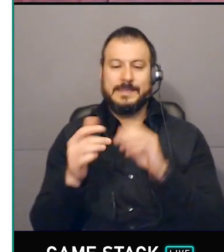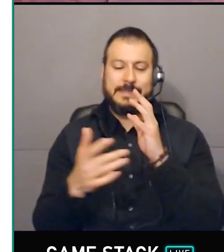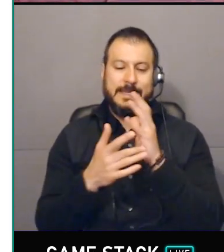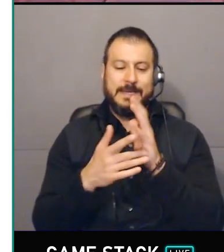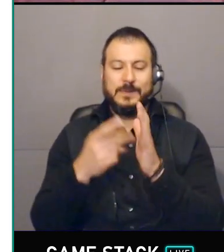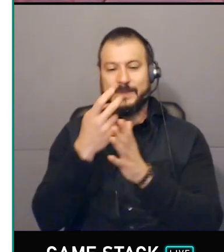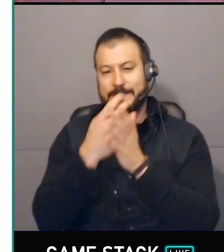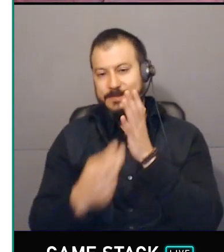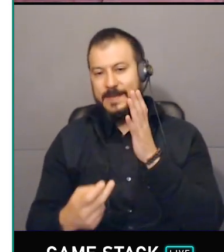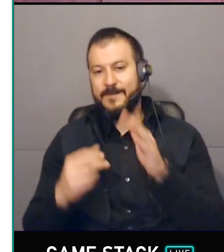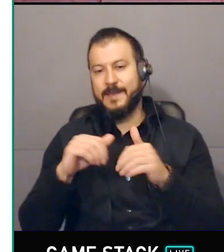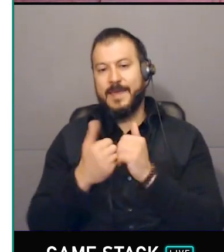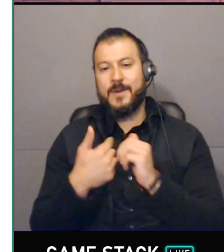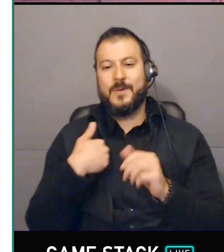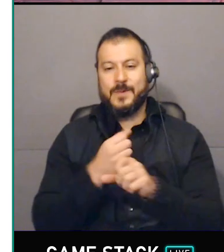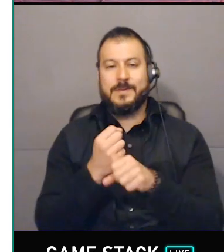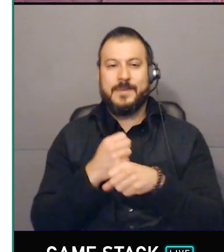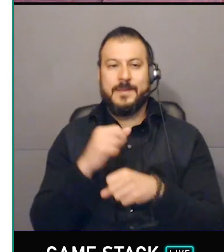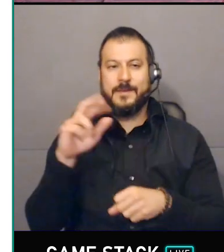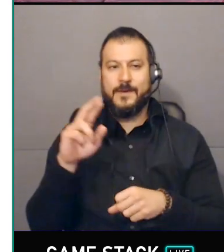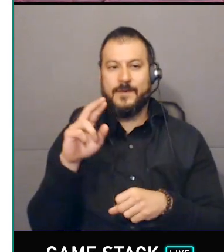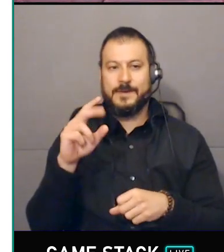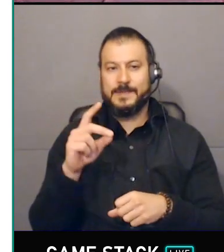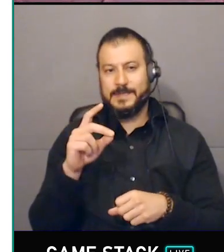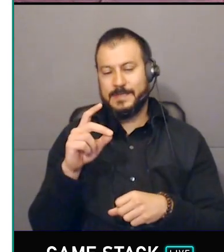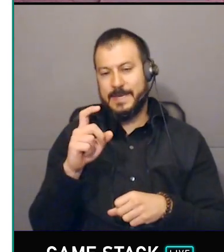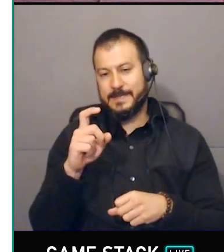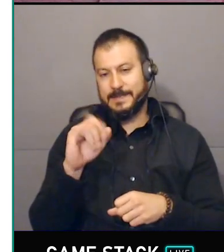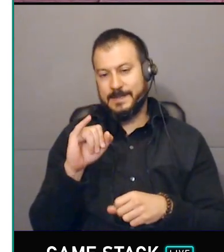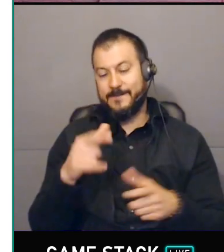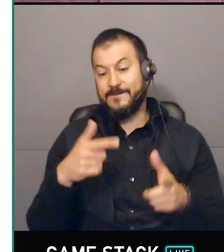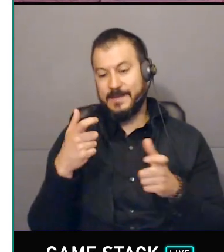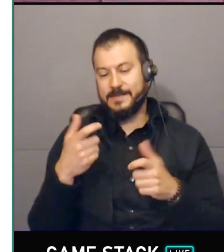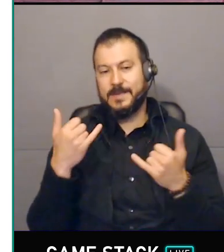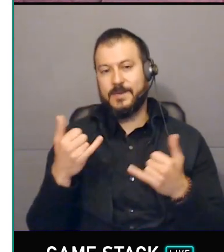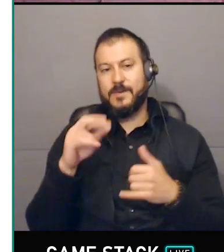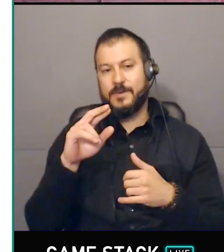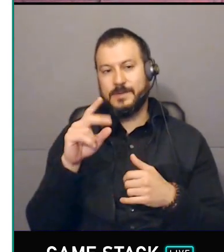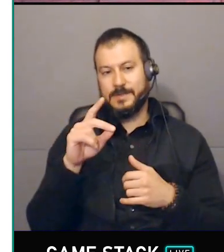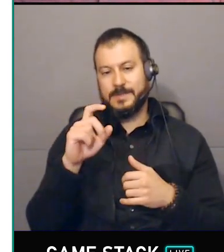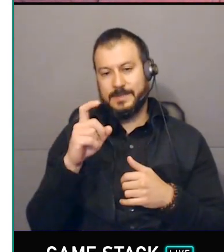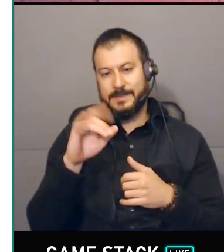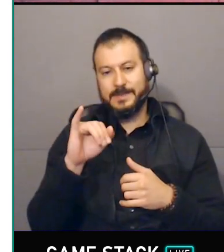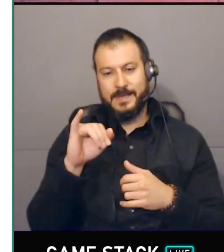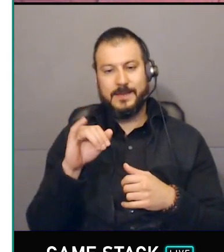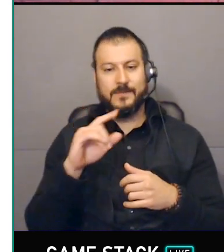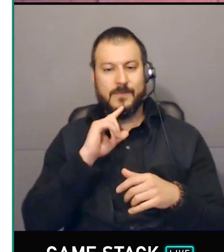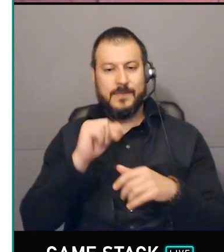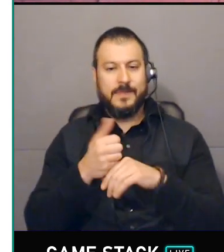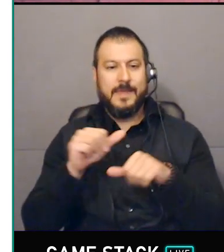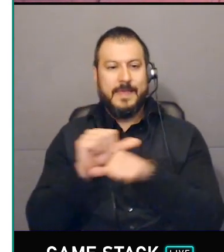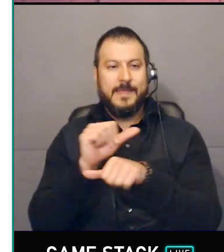do a technical deep dive into how we made RTXDI fast. So currently RTXDI is largely based on an algorithm known